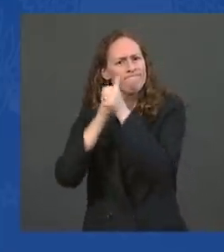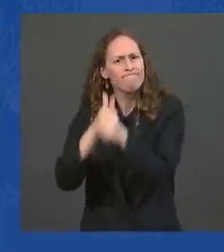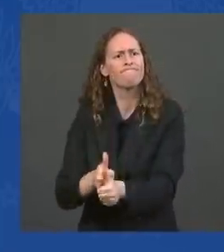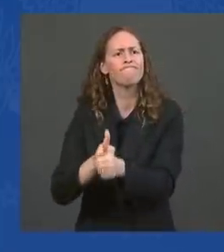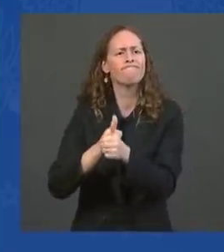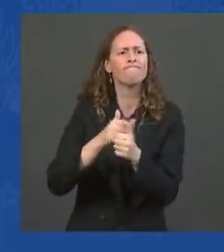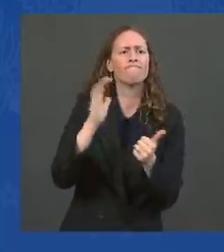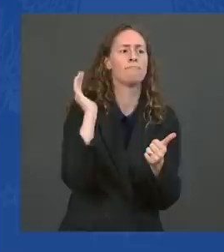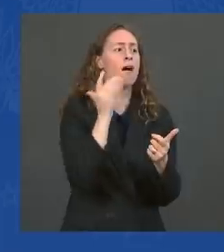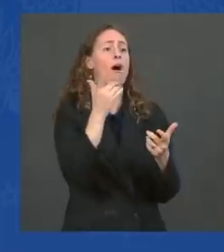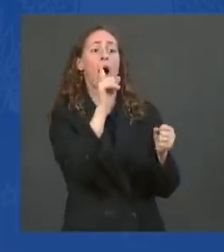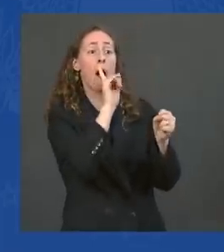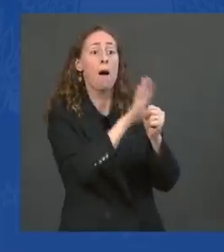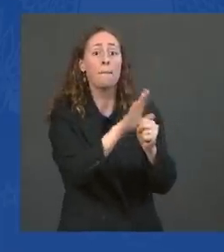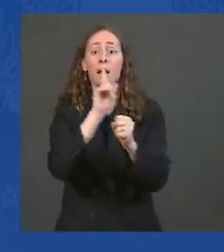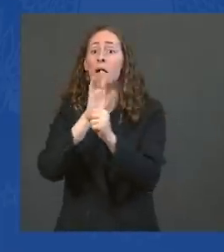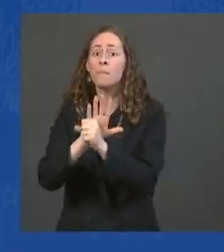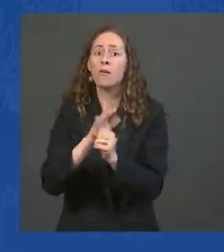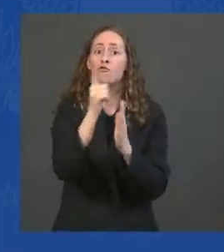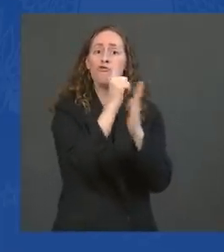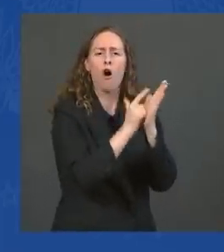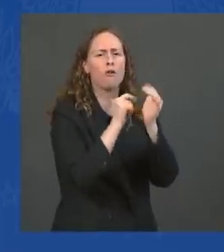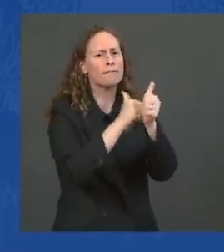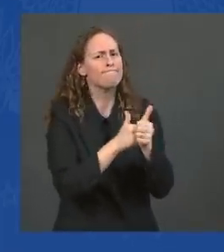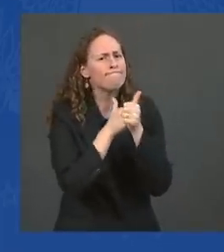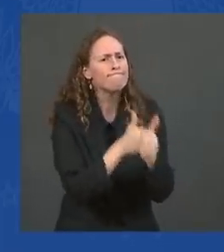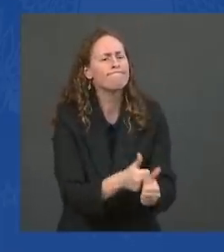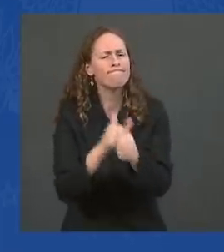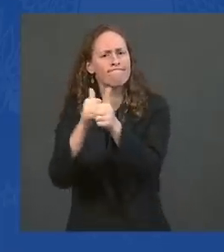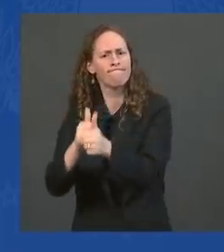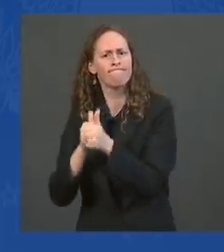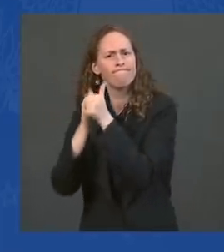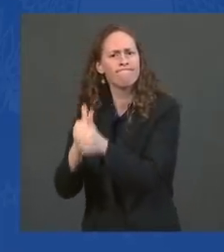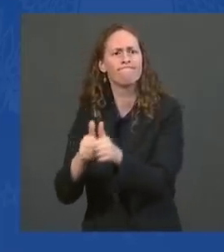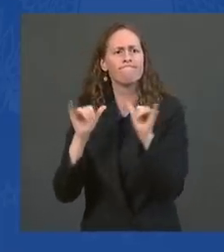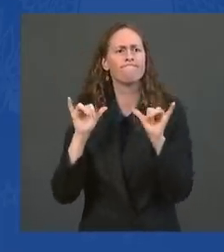under the Nuclear Non-Proliferation Treaty. We'll all undertake this effort in a way